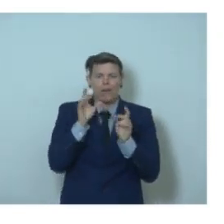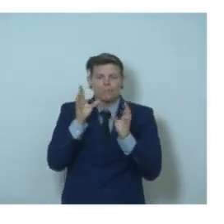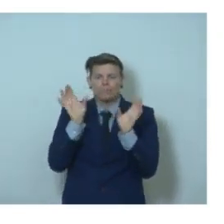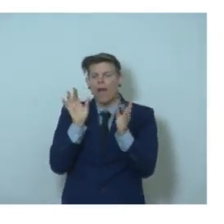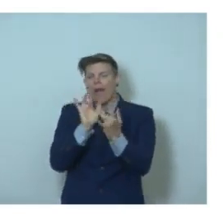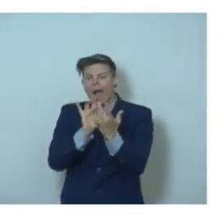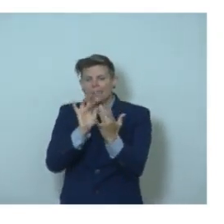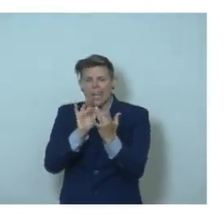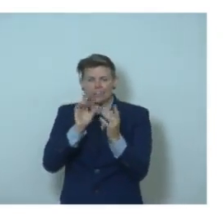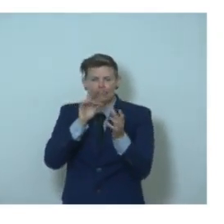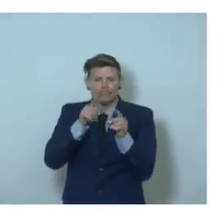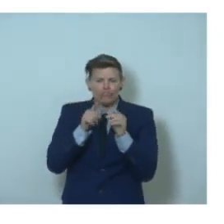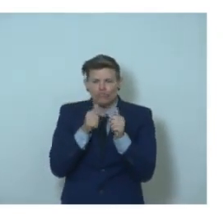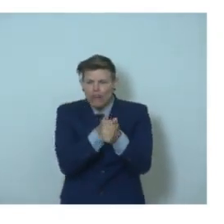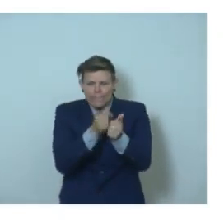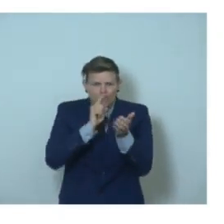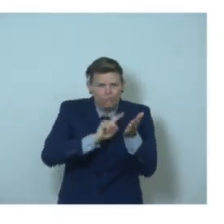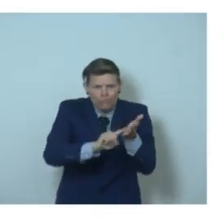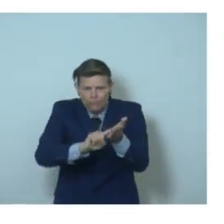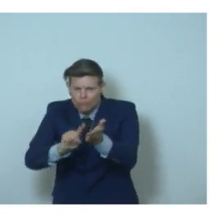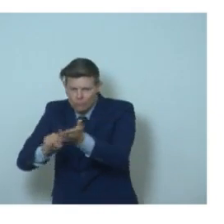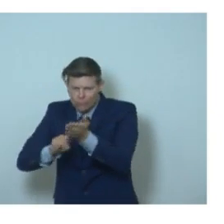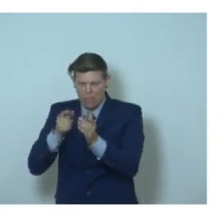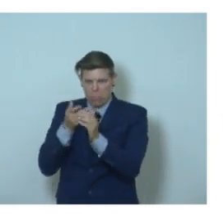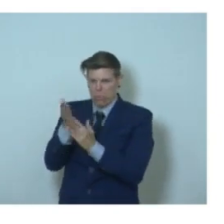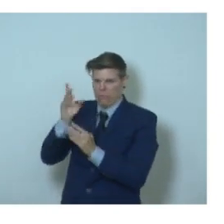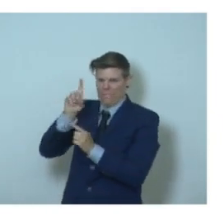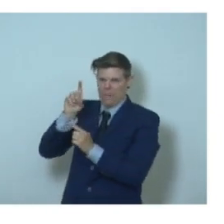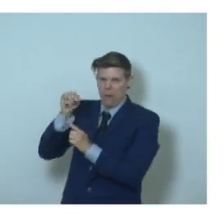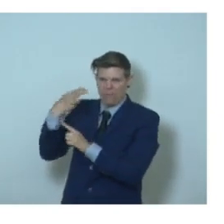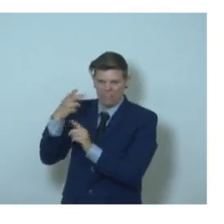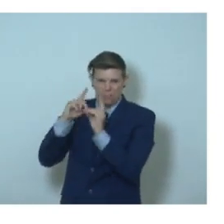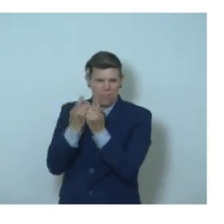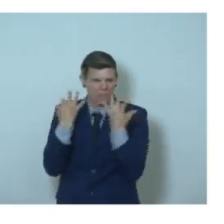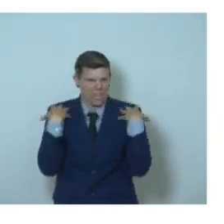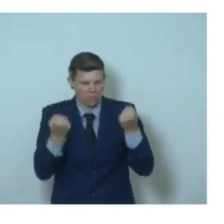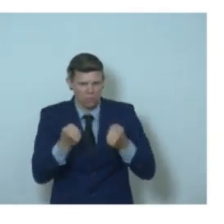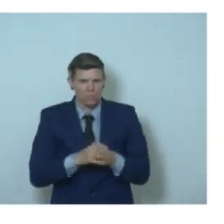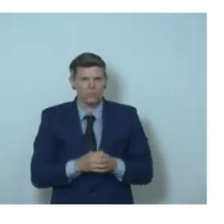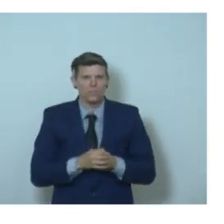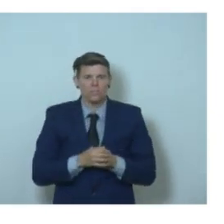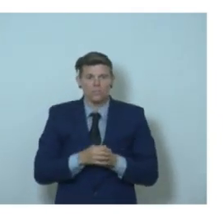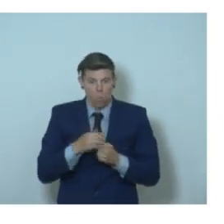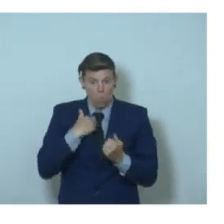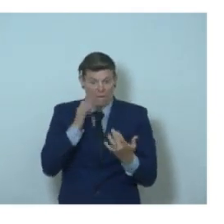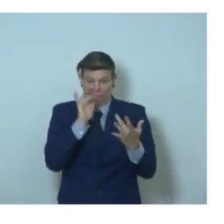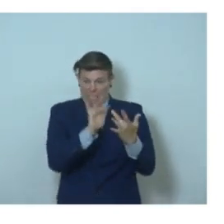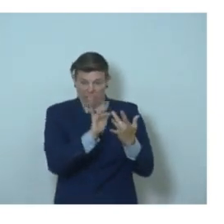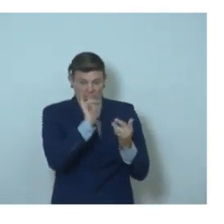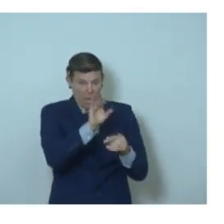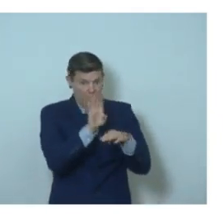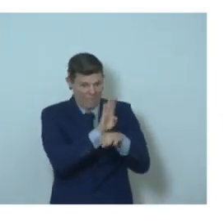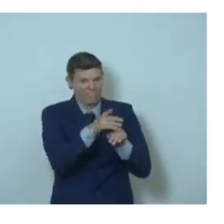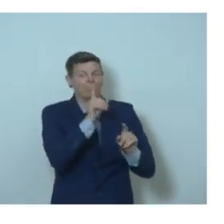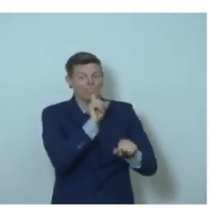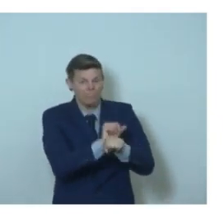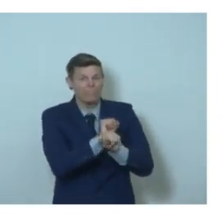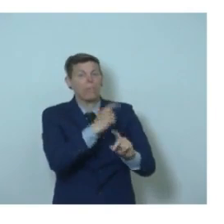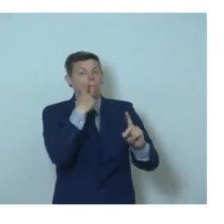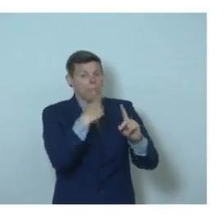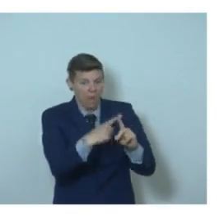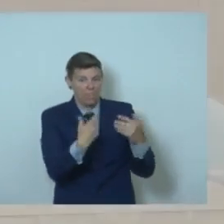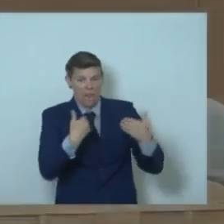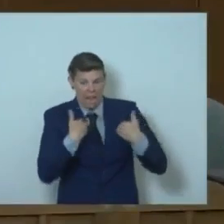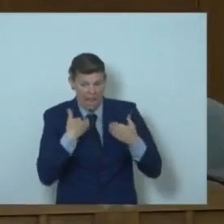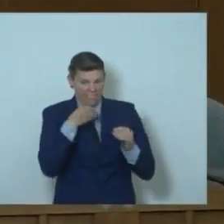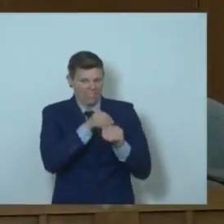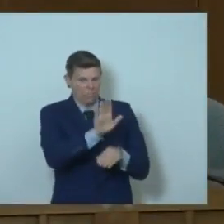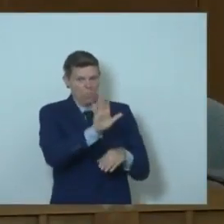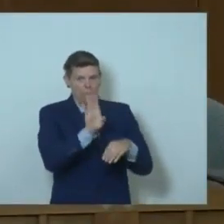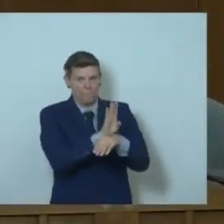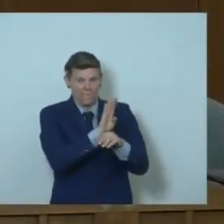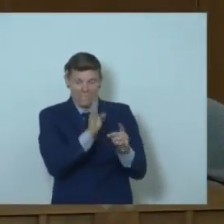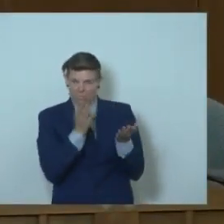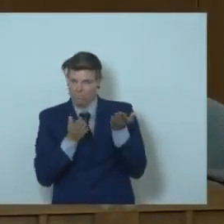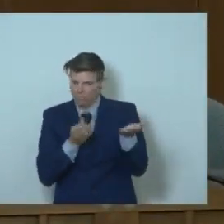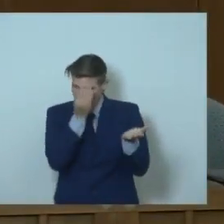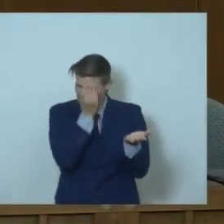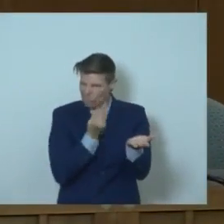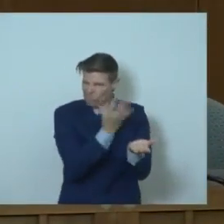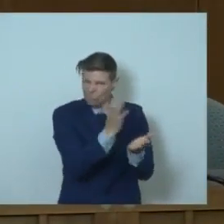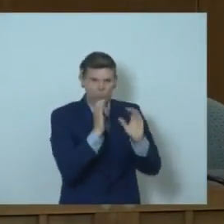THERE’S BEEN A POSITIVE THE DIVISION OF EPIDEMIOLOGY DOES CONTACT TRACING OF THE INDIVIDUAL BUT WE AT THE DEPARTMENT OF HEALTH AND OUR OTHER SECRETARIES WILL CONTACT